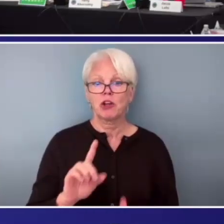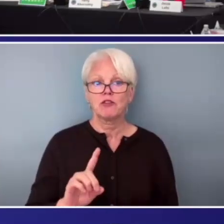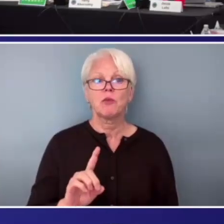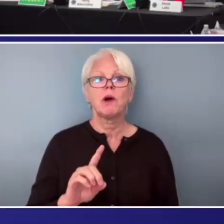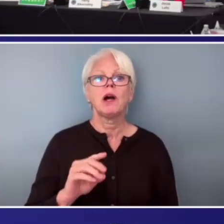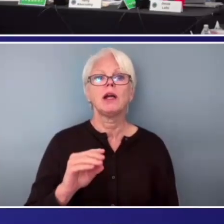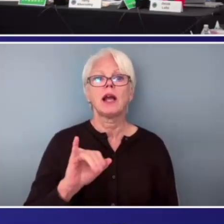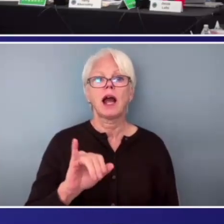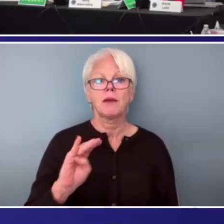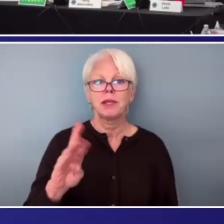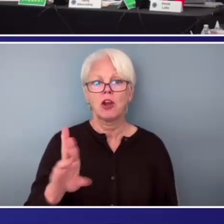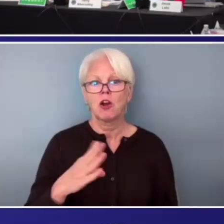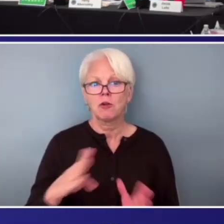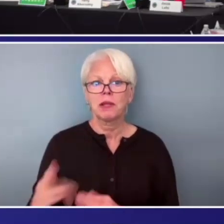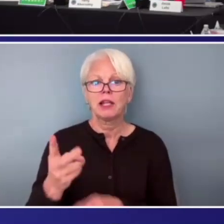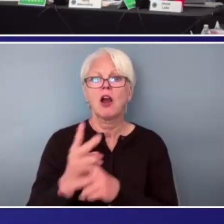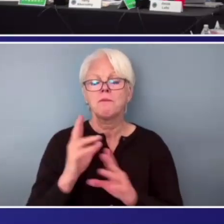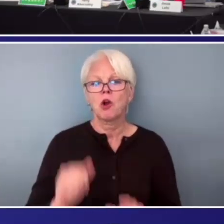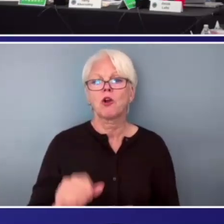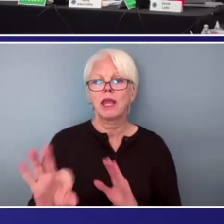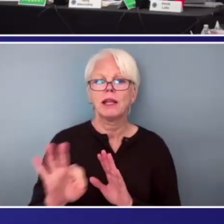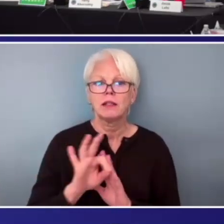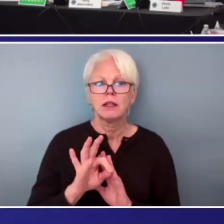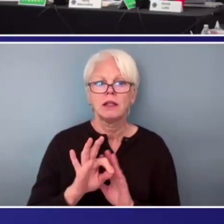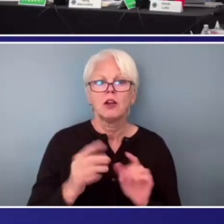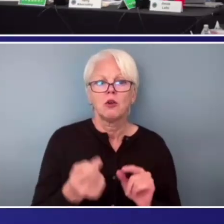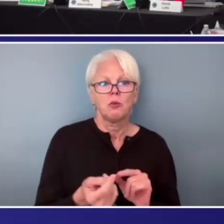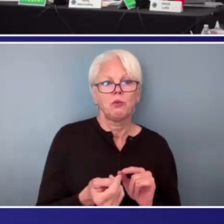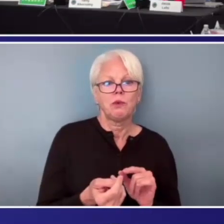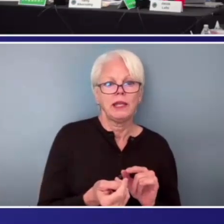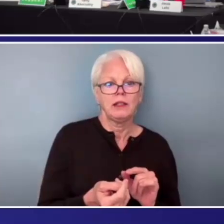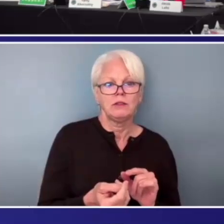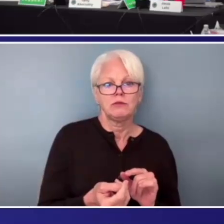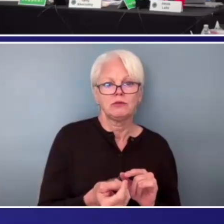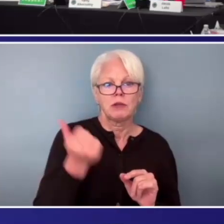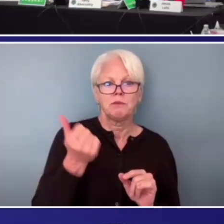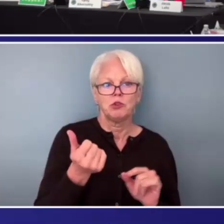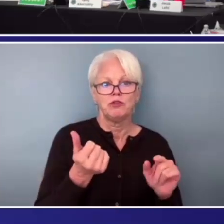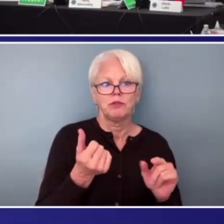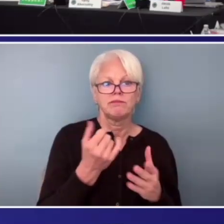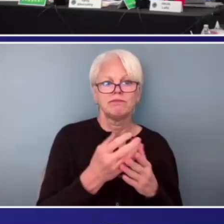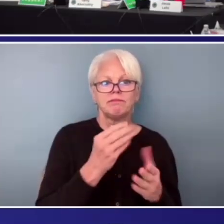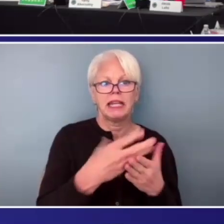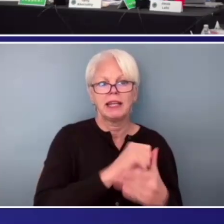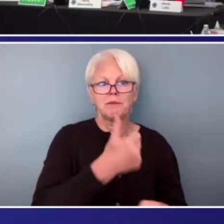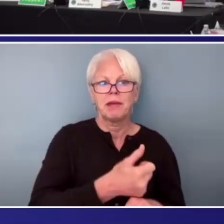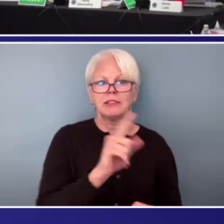a borrower may elect, we've removed Income Based Repayment Plan only if the borrower has a partial financial hardship and added to have their